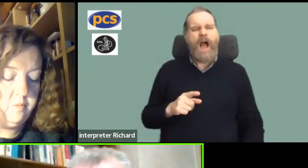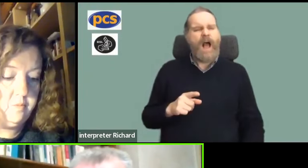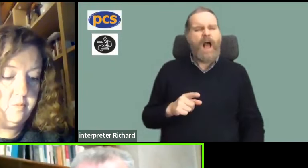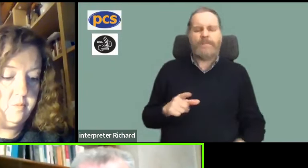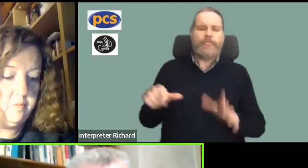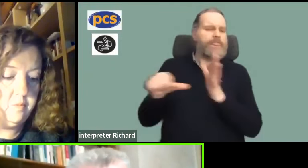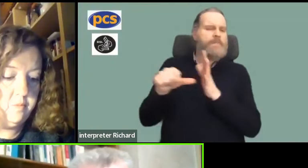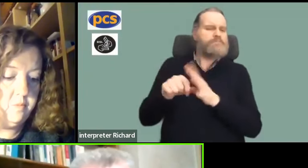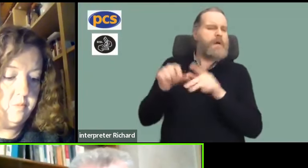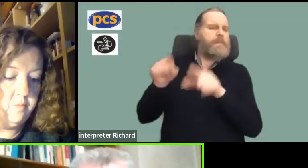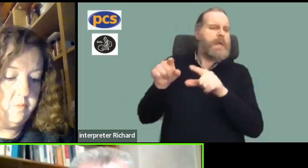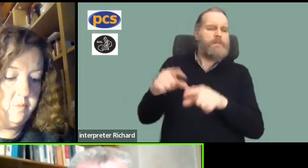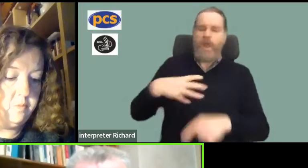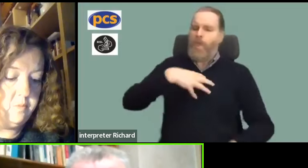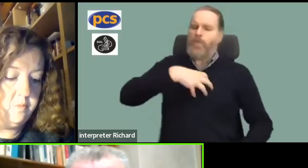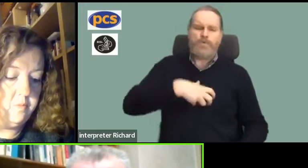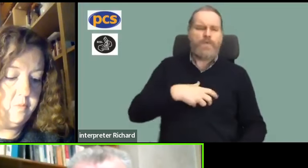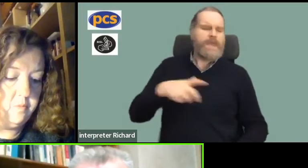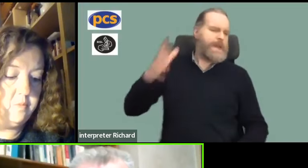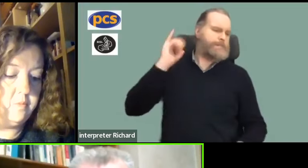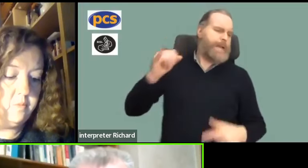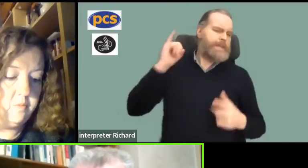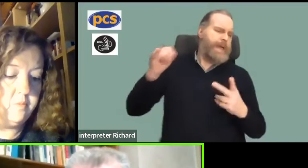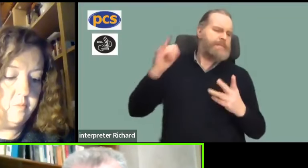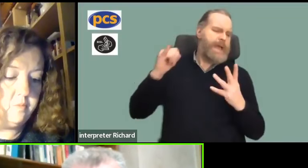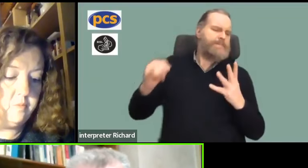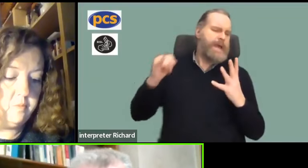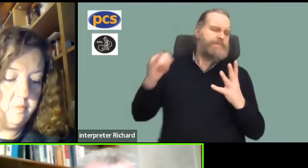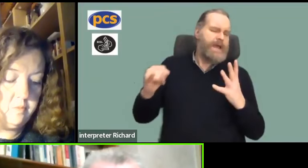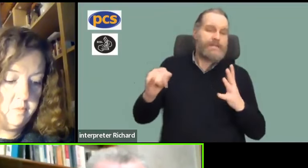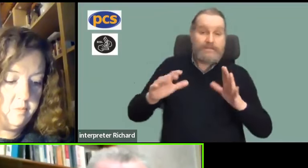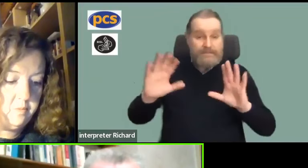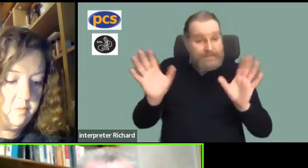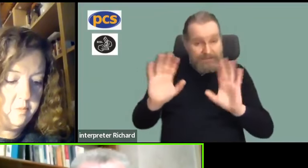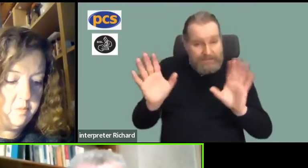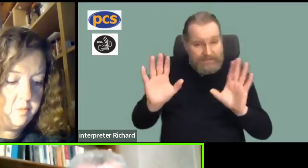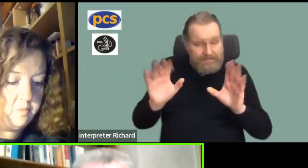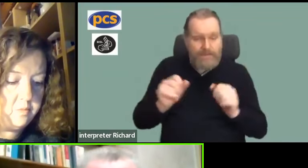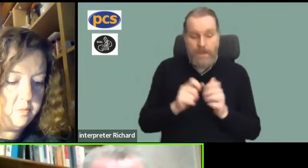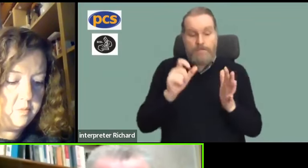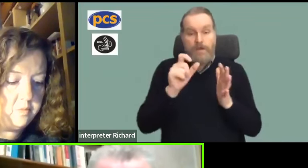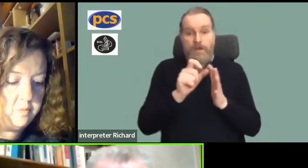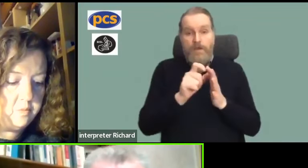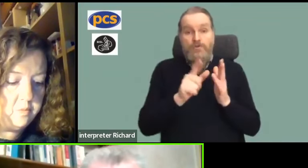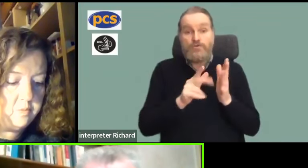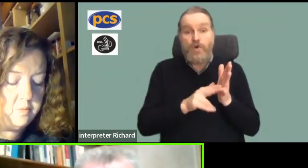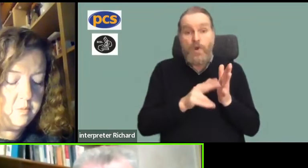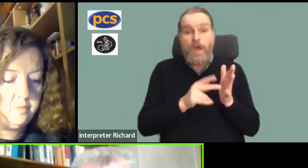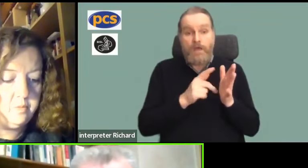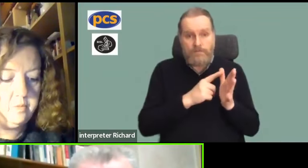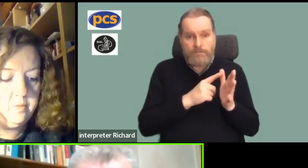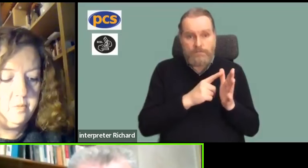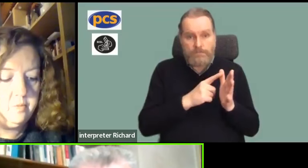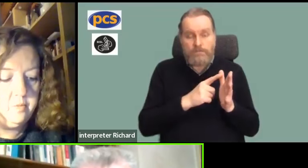this, that this is militant union bosses against the work of men and men and women in men and women in this country we're walked on country. we're walked on a and